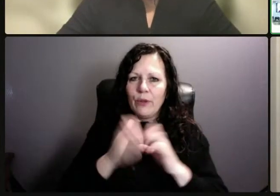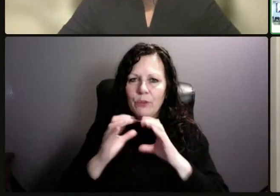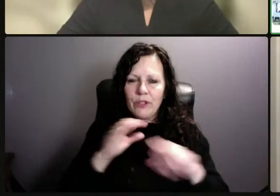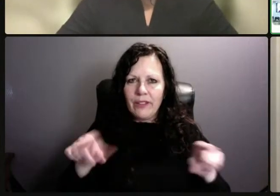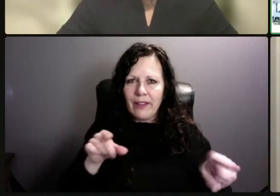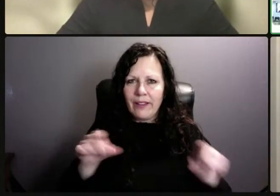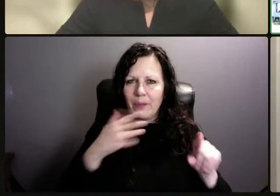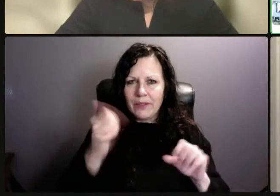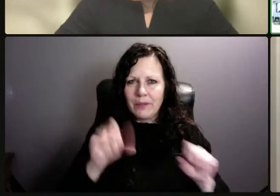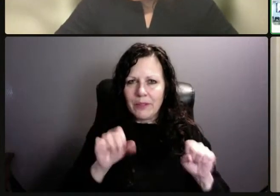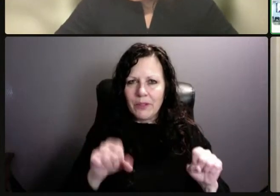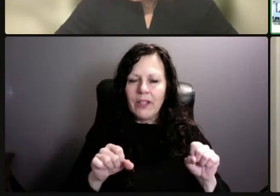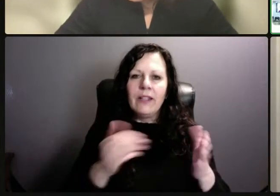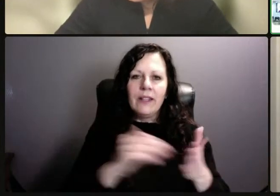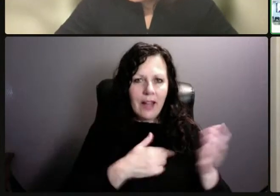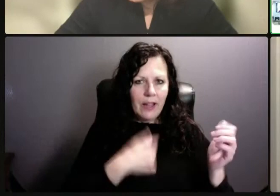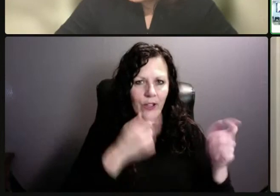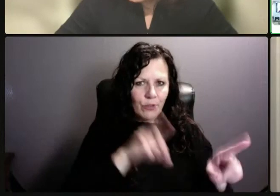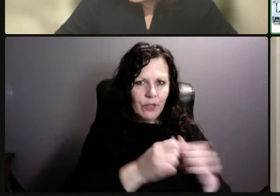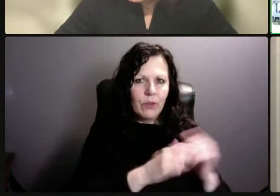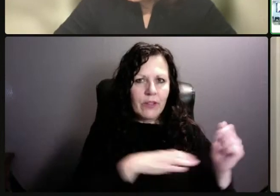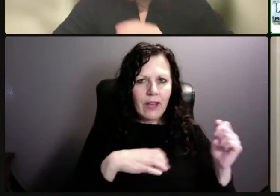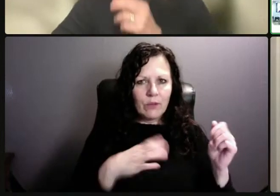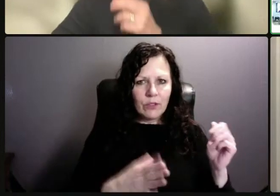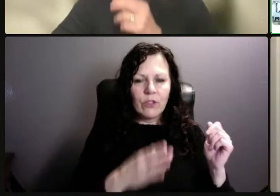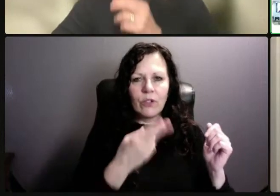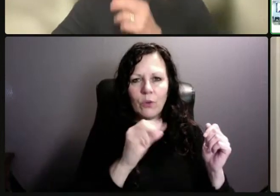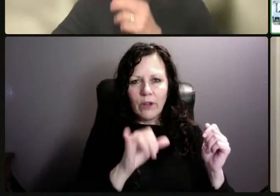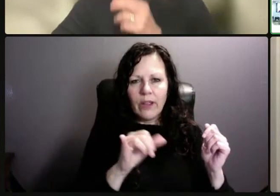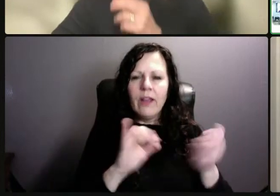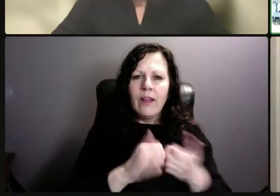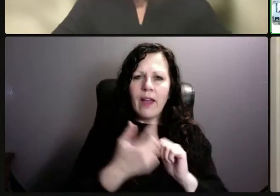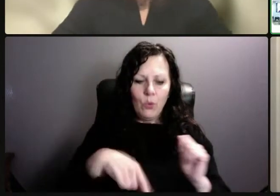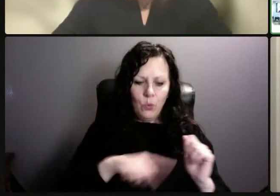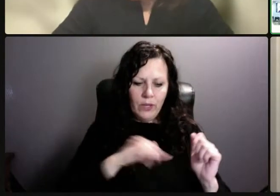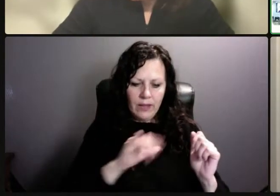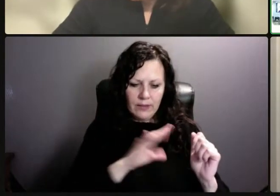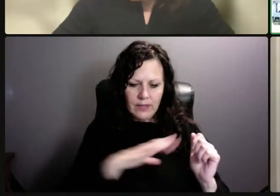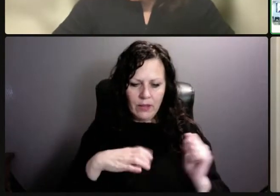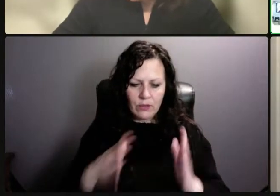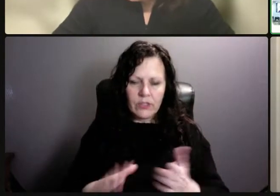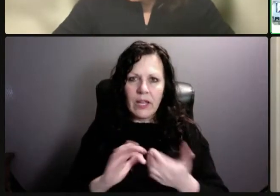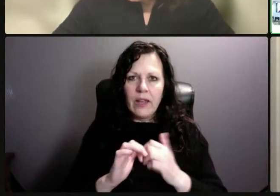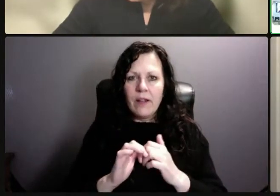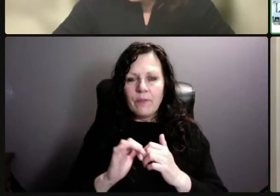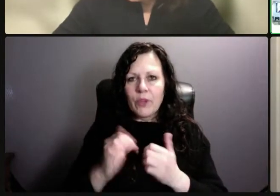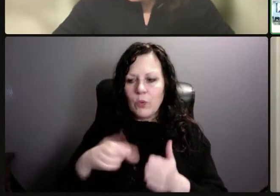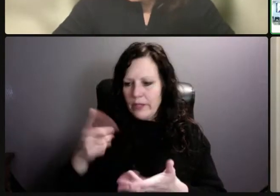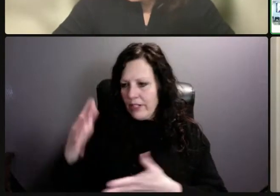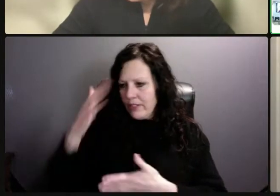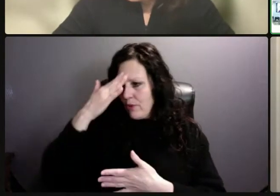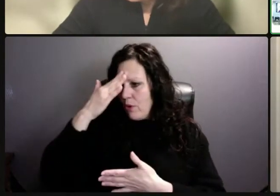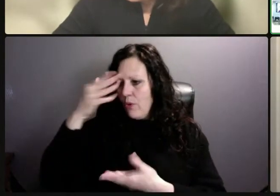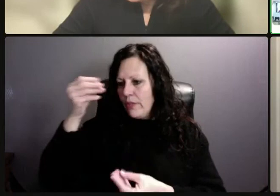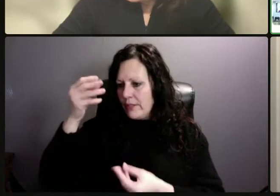SO THAT COMMUNICATE THAT THE BEST WE CAN.